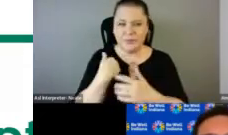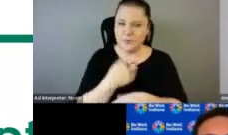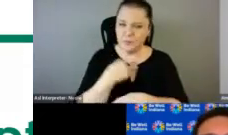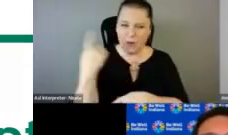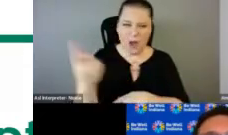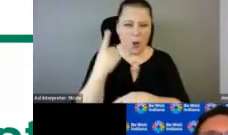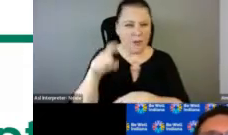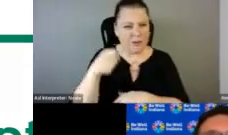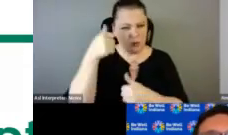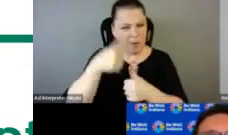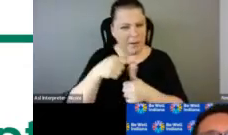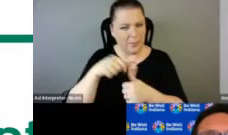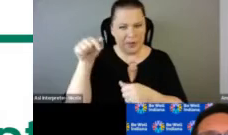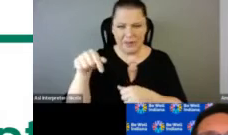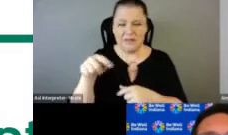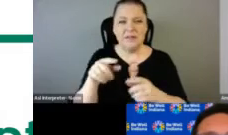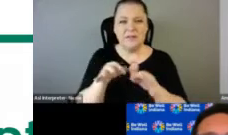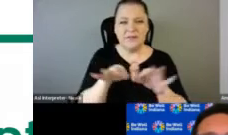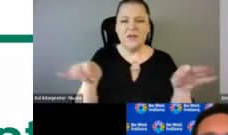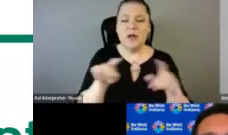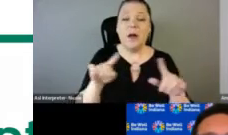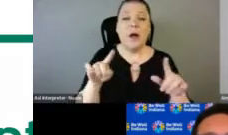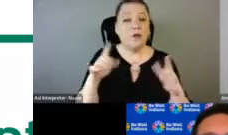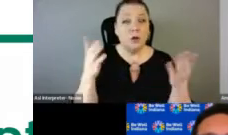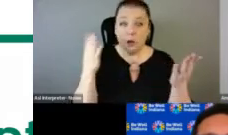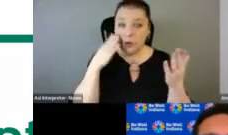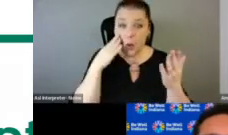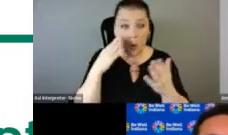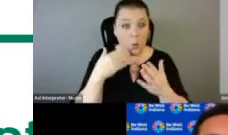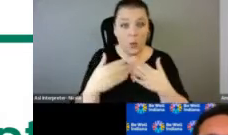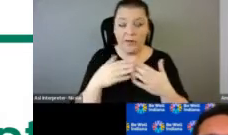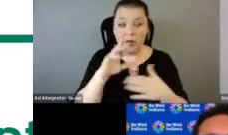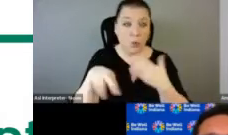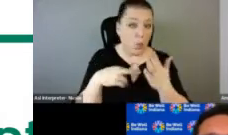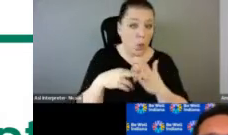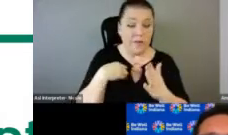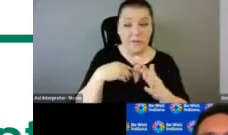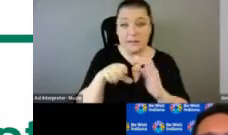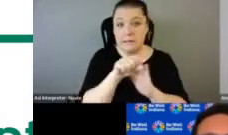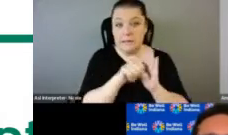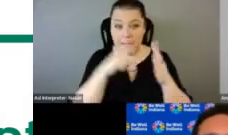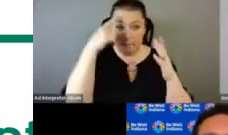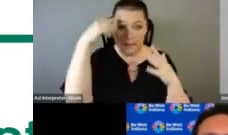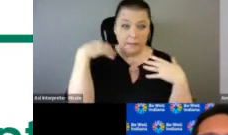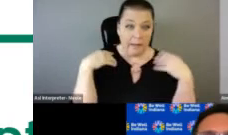I think a lot of times in the role of the state mental health or addiction authority, or whoever or government or we get